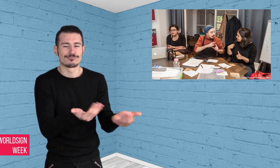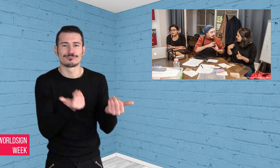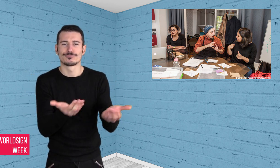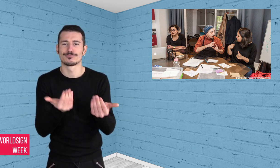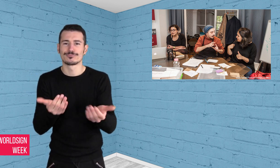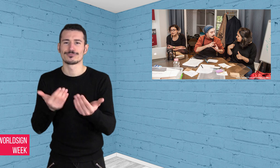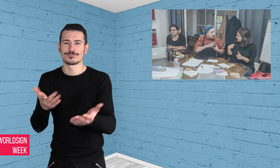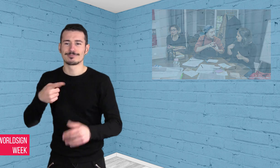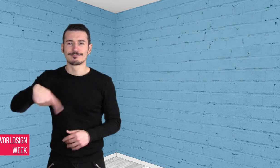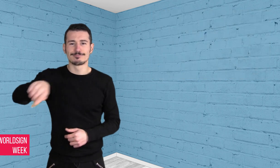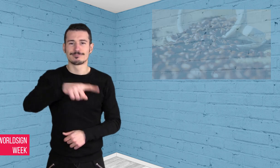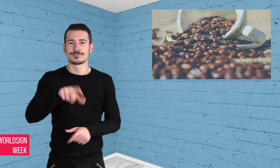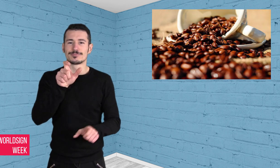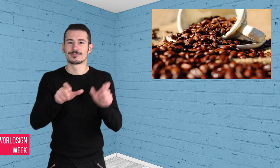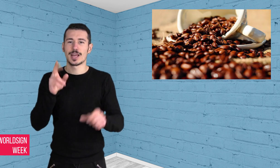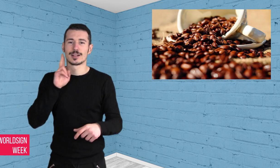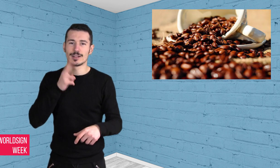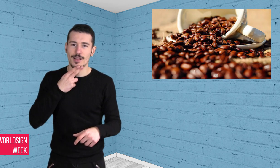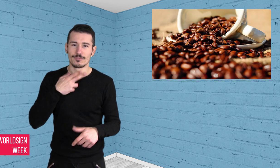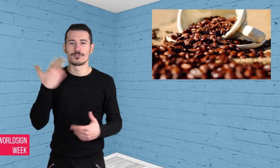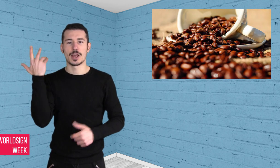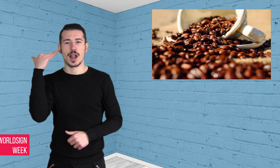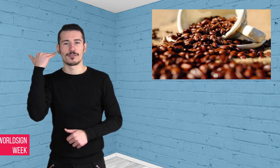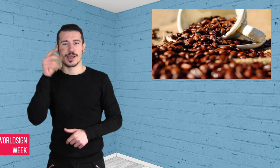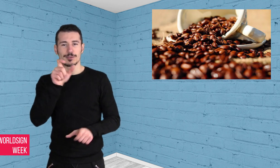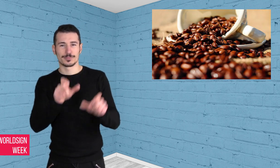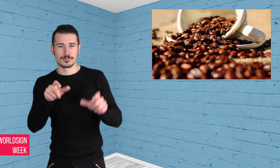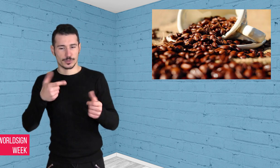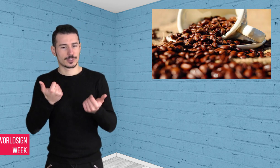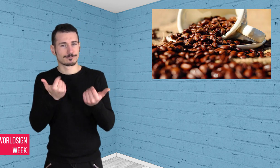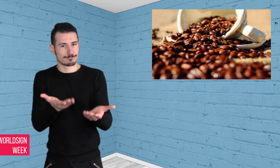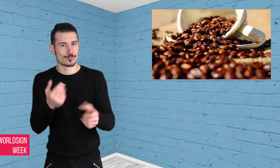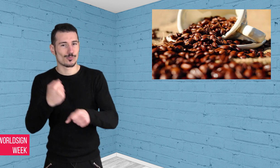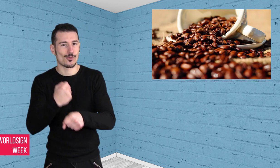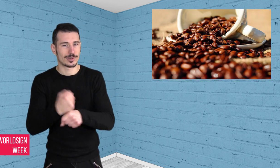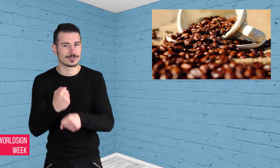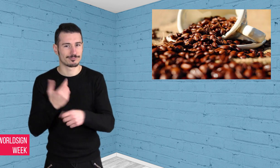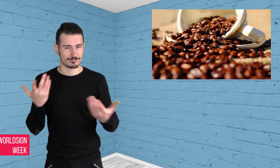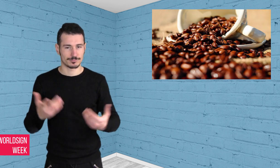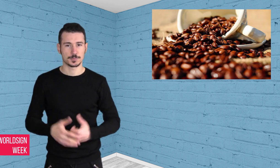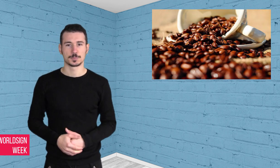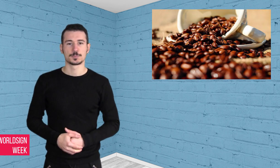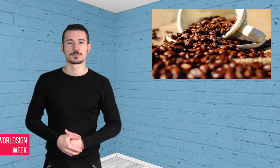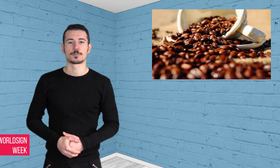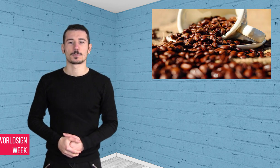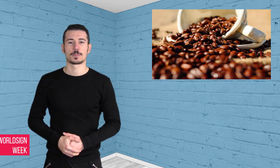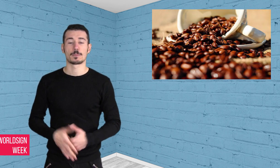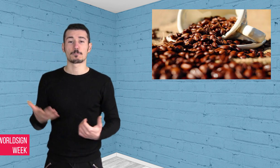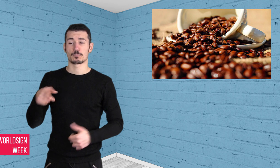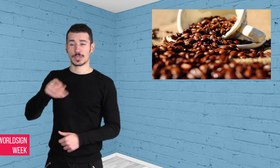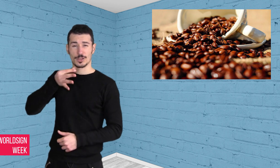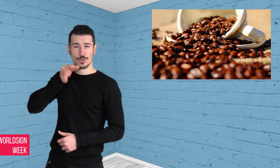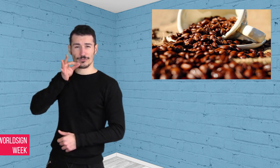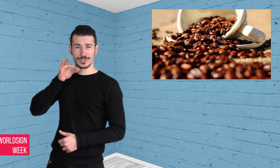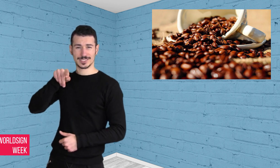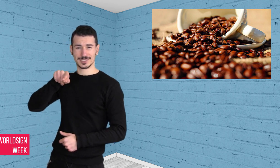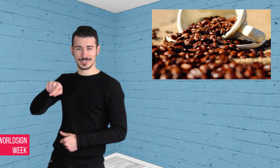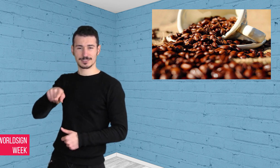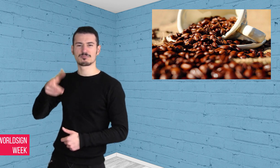hearing people. The cafe’s inside joke is that with Demgoodcoffee, you could order